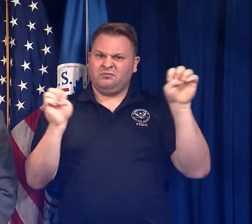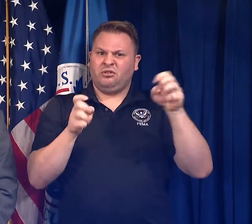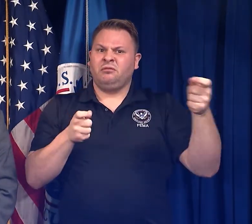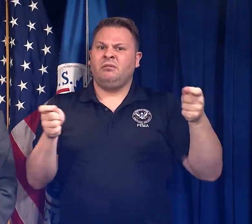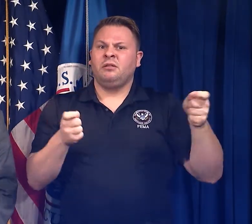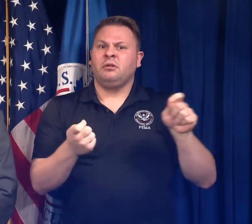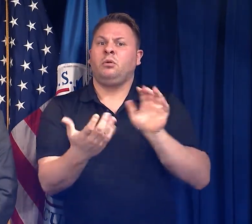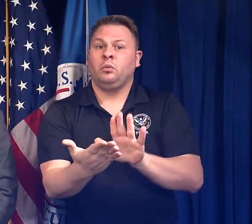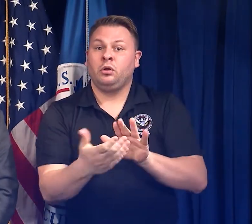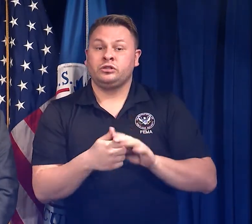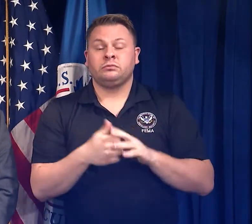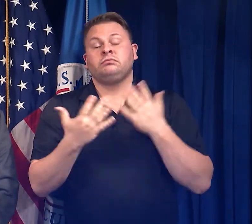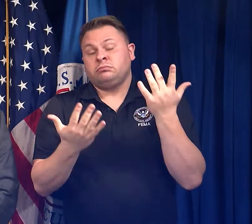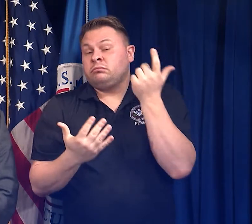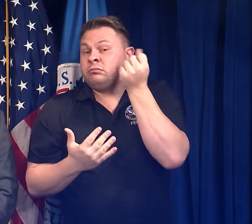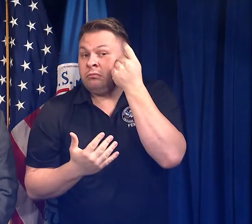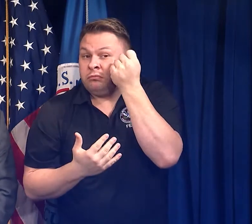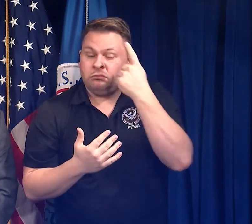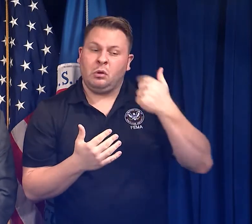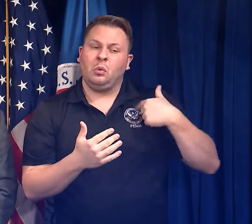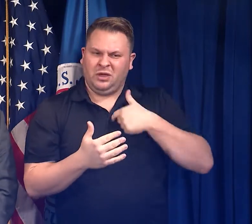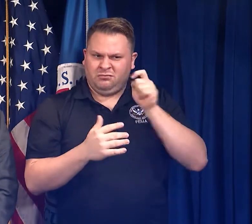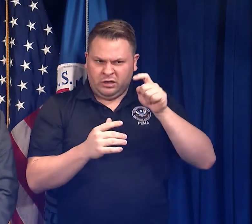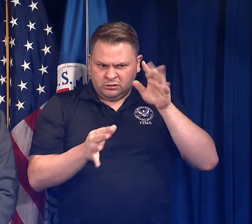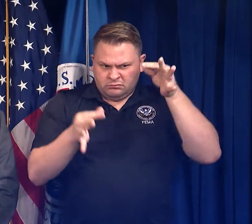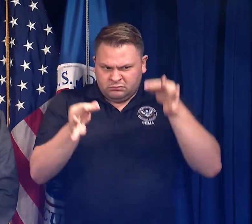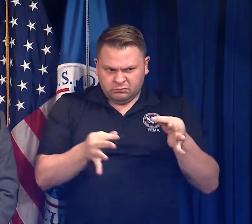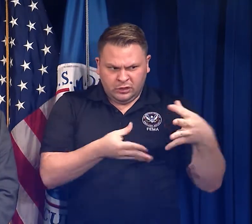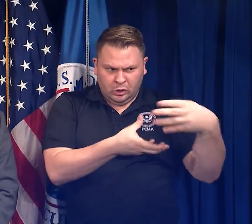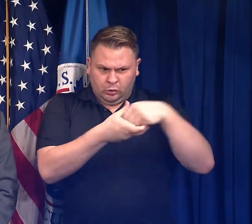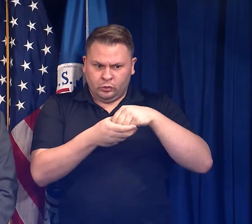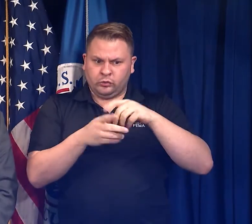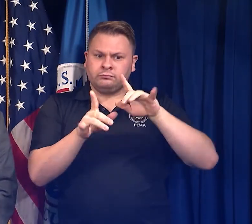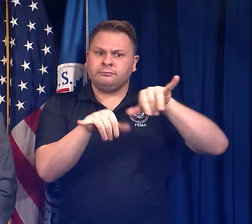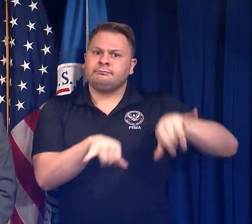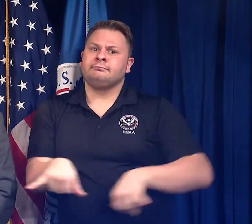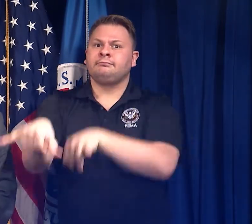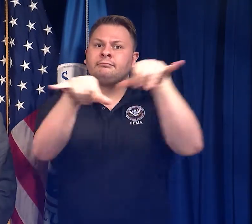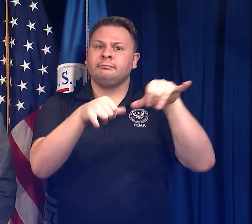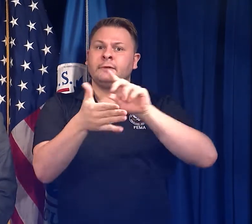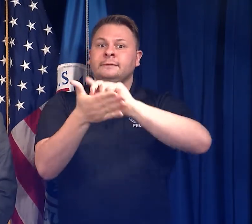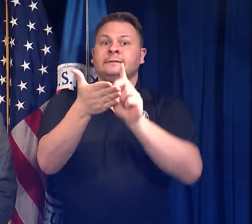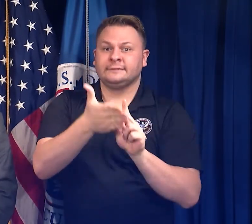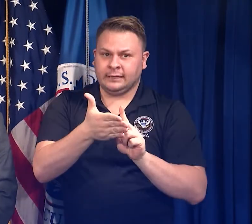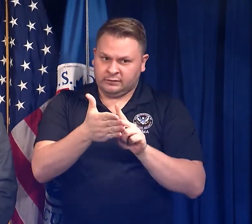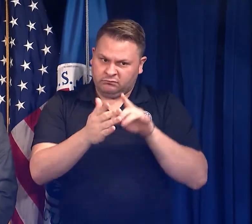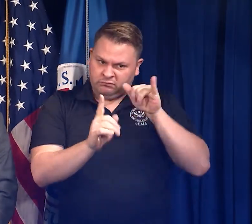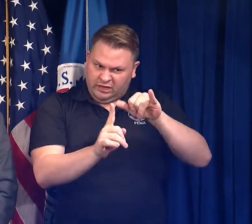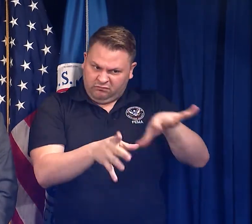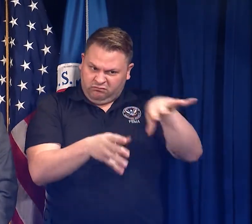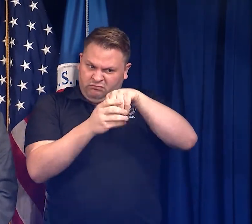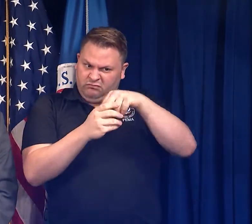As appropriate, factors for universal design should be incorporated into Hazard Mitigation Assistance projects